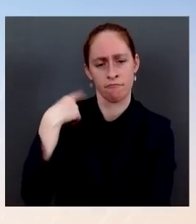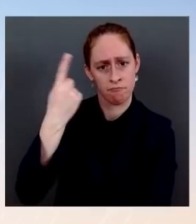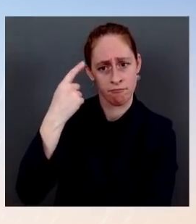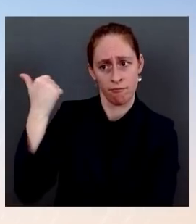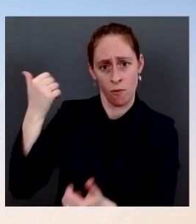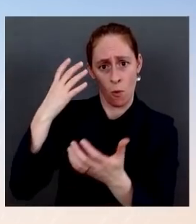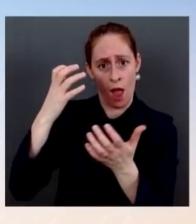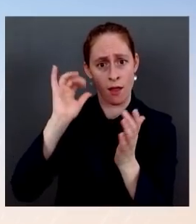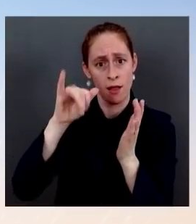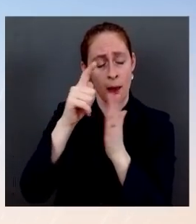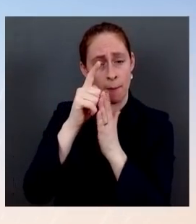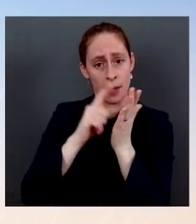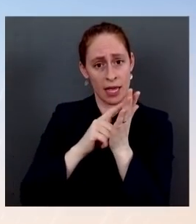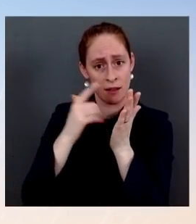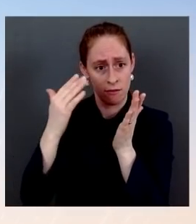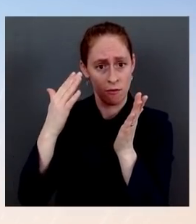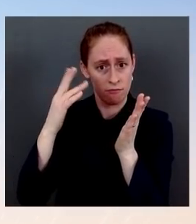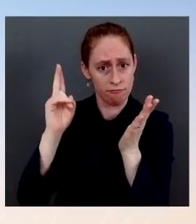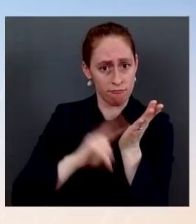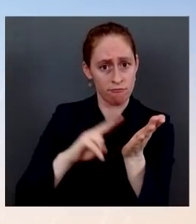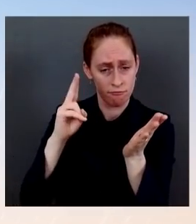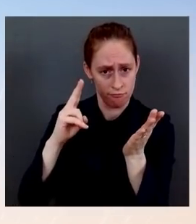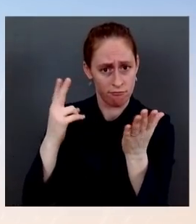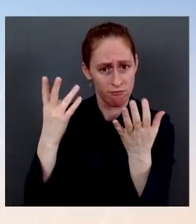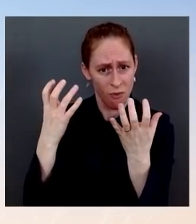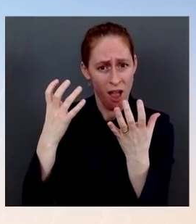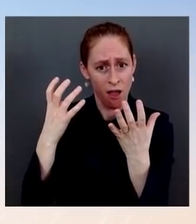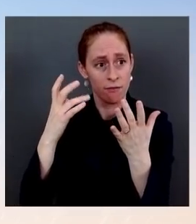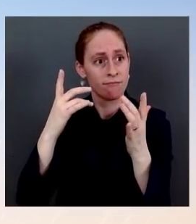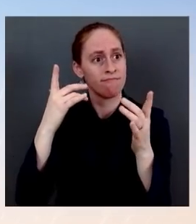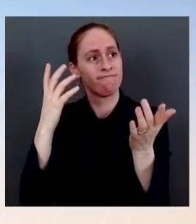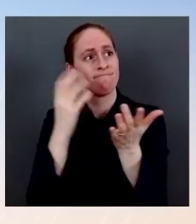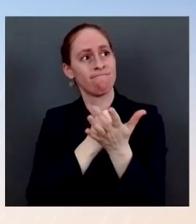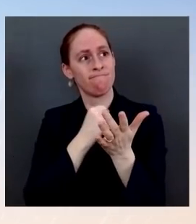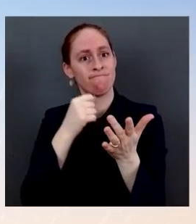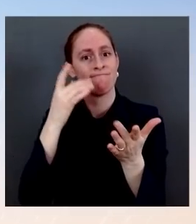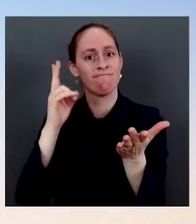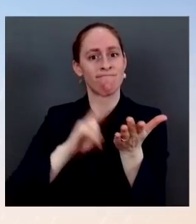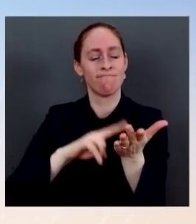I'm not going to give a new timeline or an additional timeline from here. I certainly know there are a lot of passionate